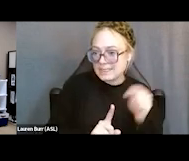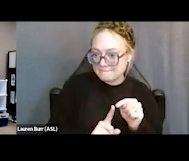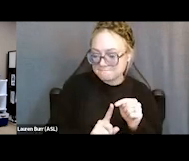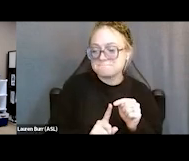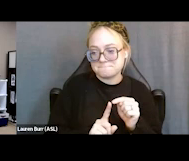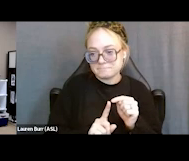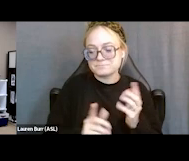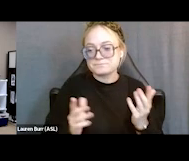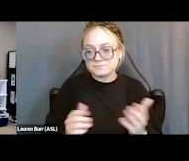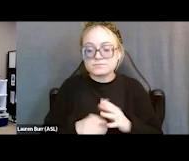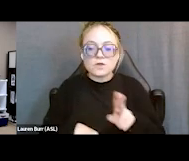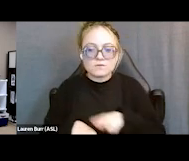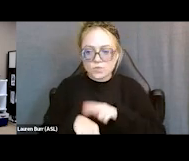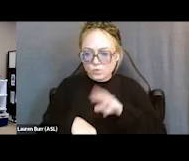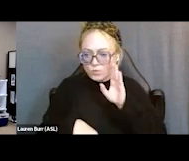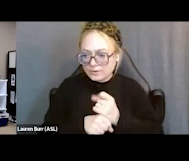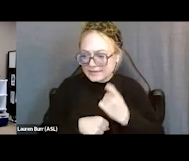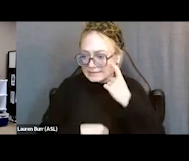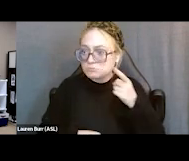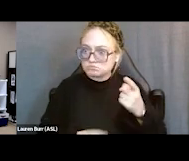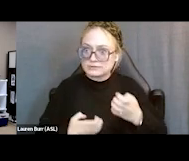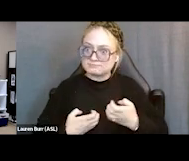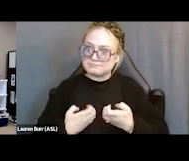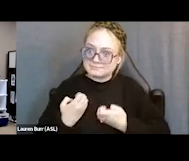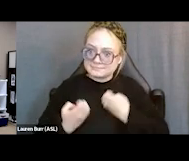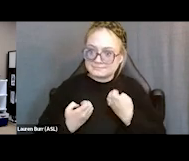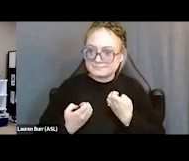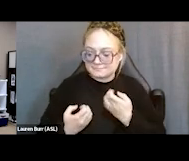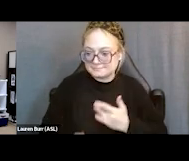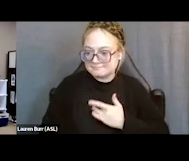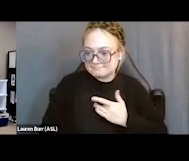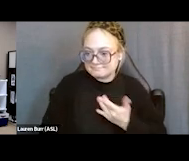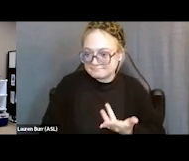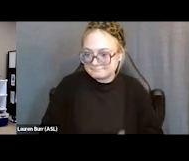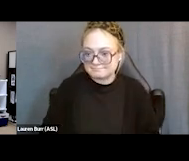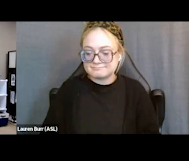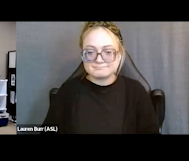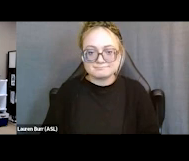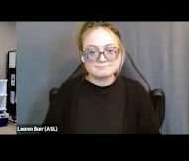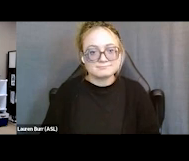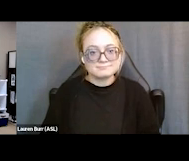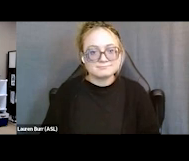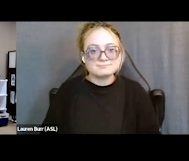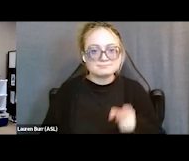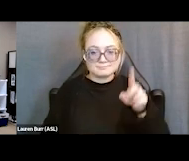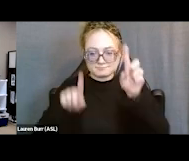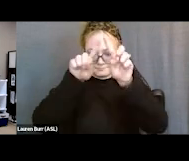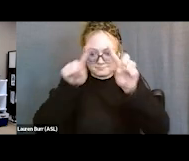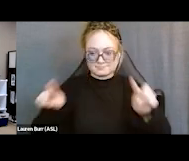So it would of course make sense if they experience that emotion. Here is a pyramid of validation.